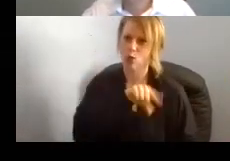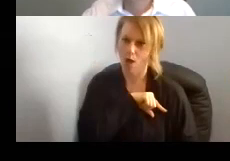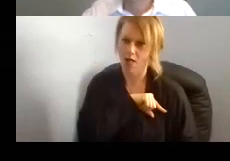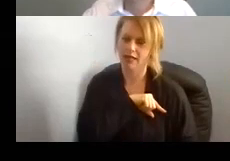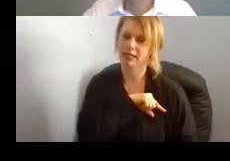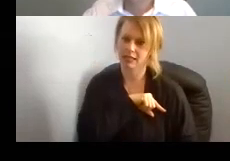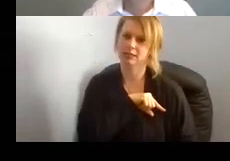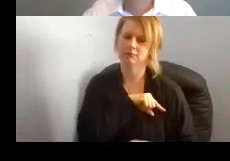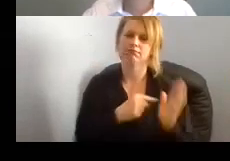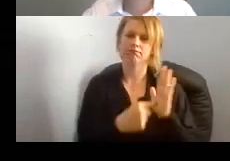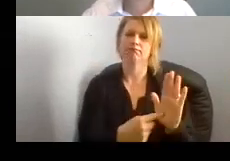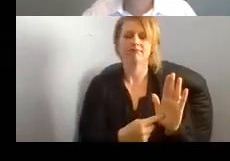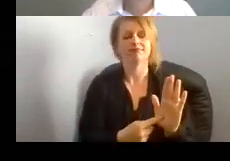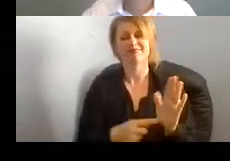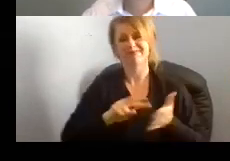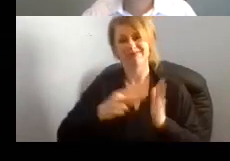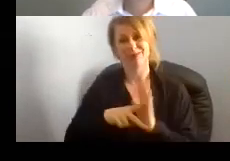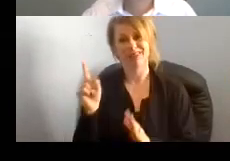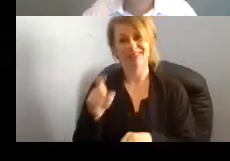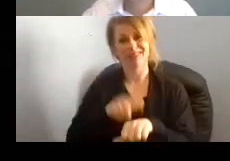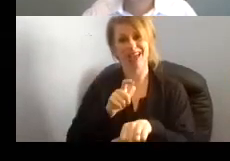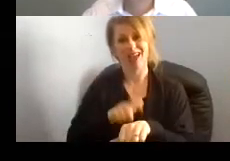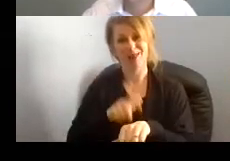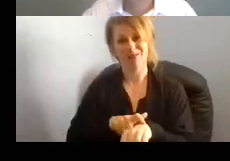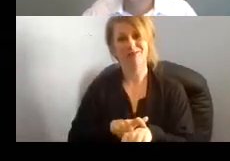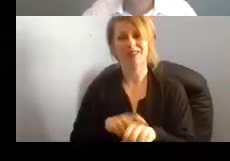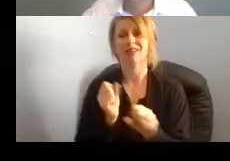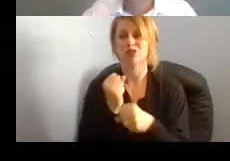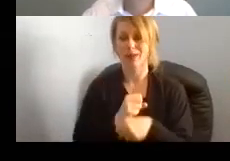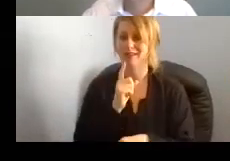And that takes a while to develop for very sensitive topics.